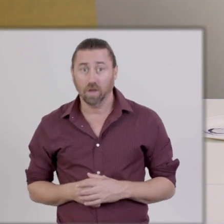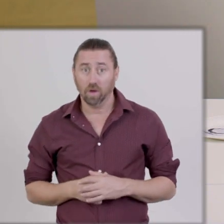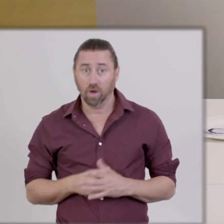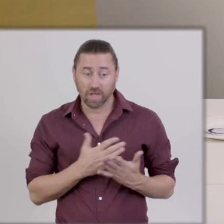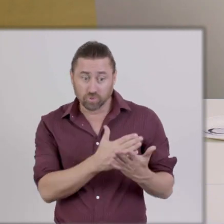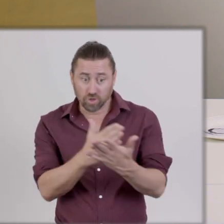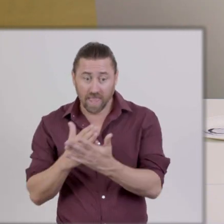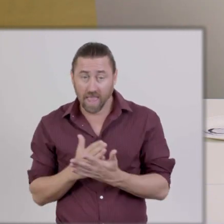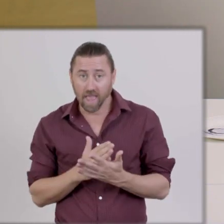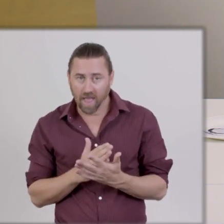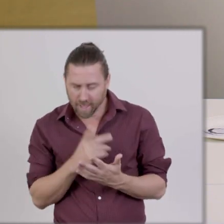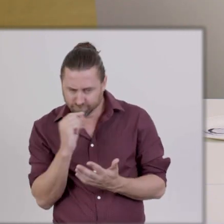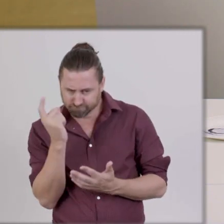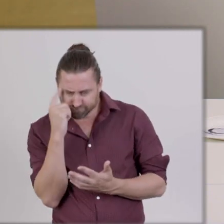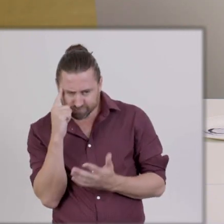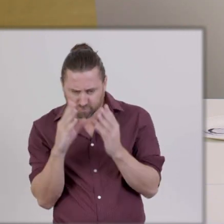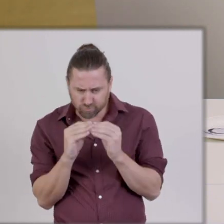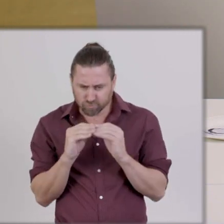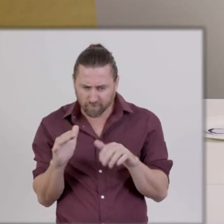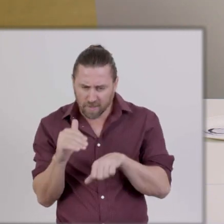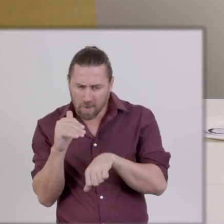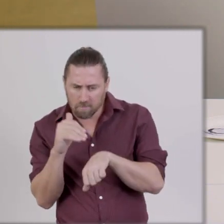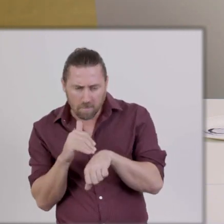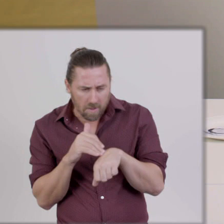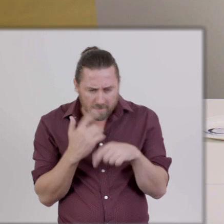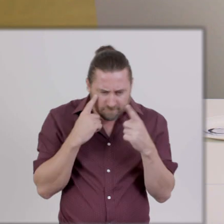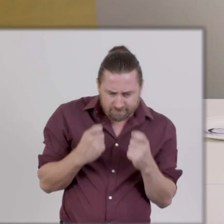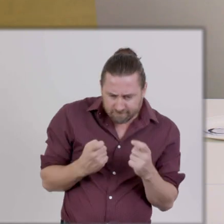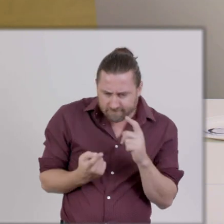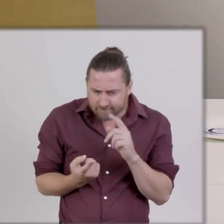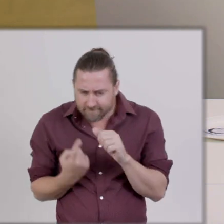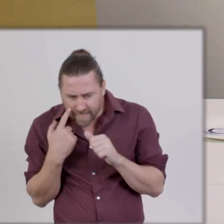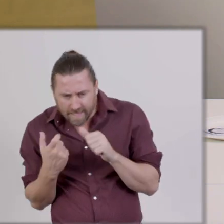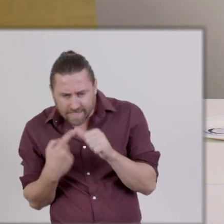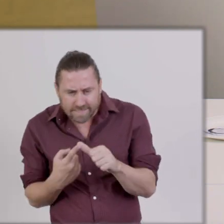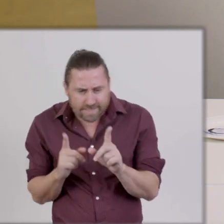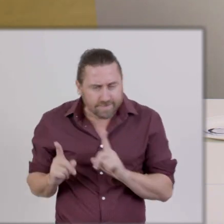We can use sharing to solve problems. To practise using sharing to solve a problem,